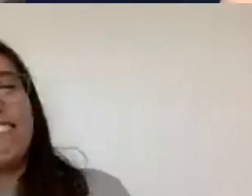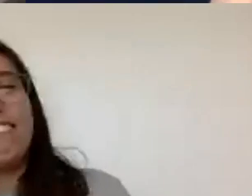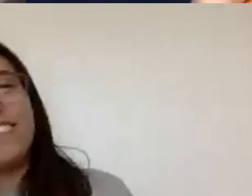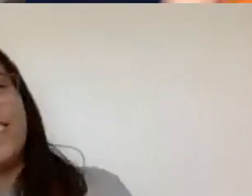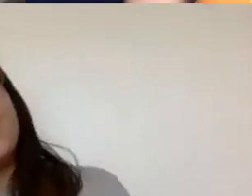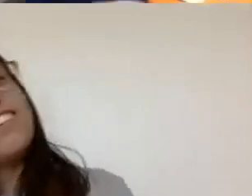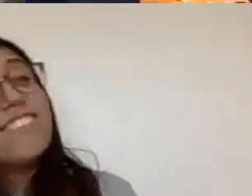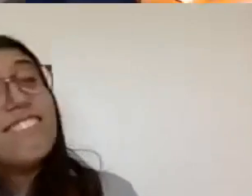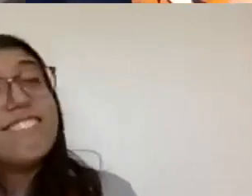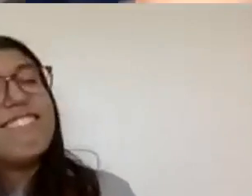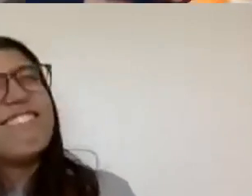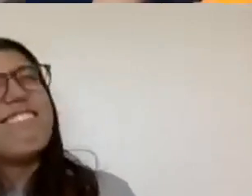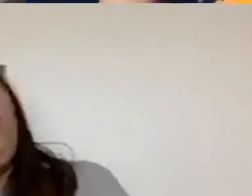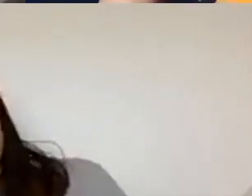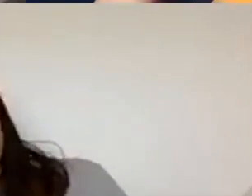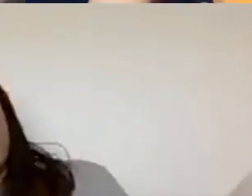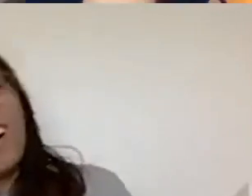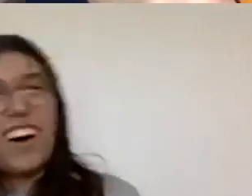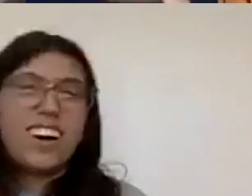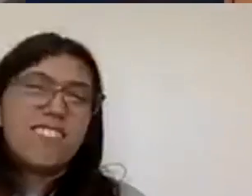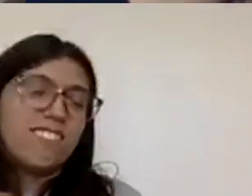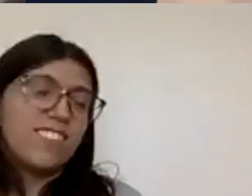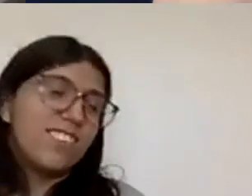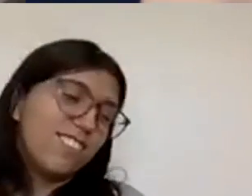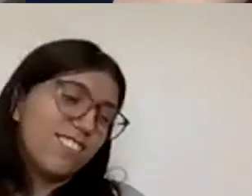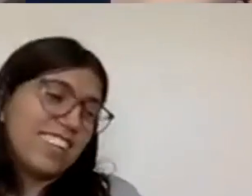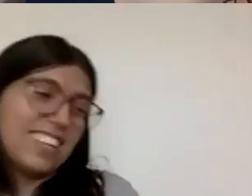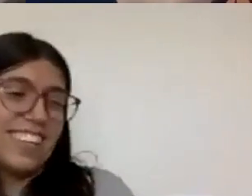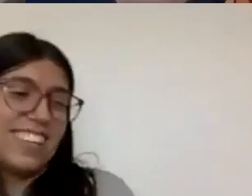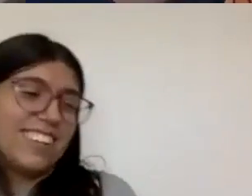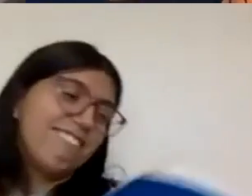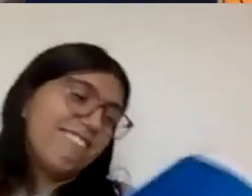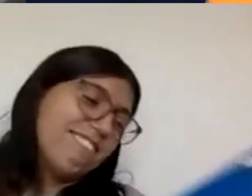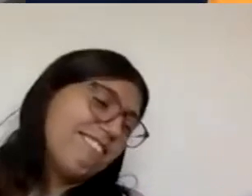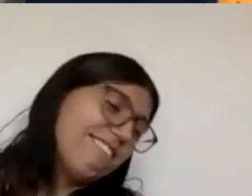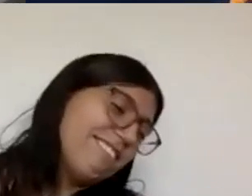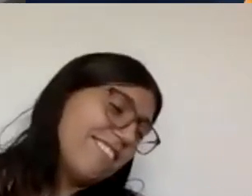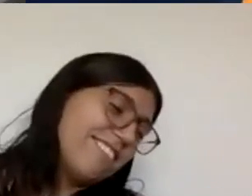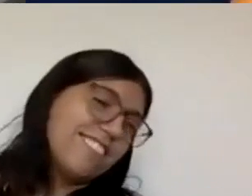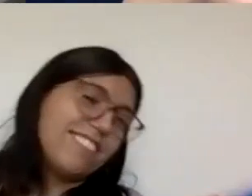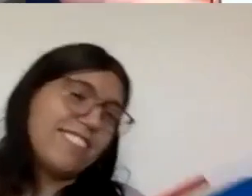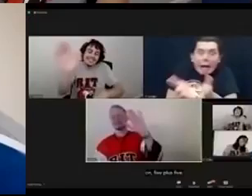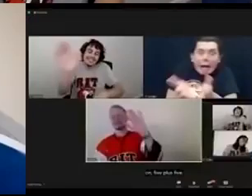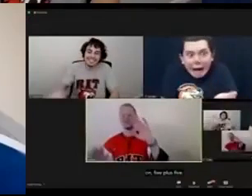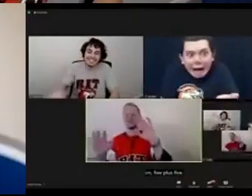Vladimir: Amanda, Amanda, seriously, I’ve an easy one. It is going to be easy! Are you ready? Ronald: BRAINS!